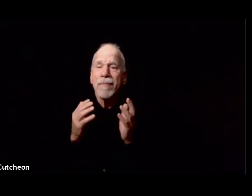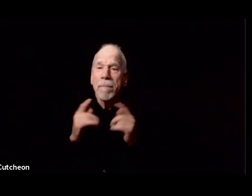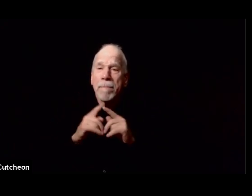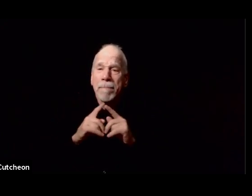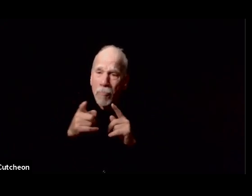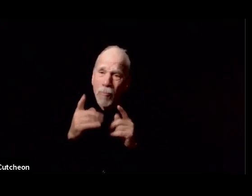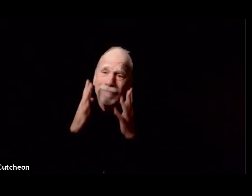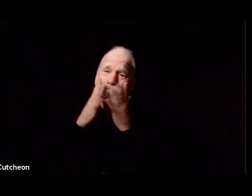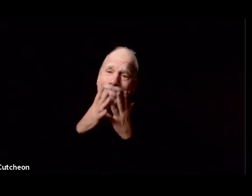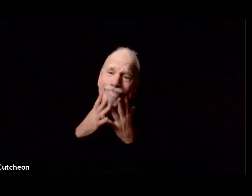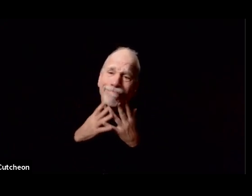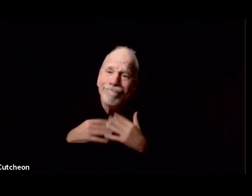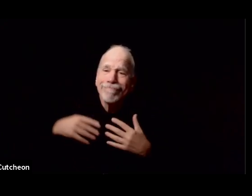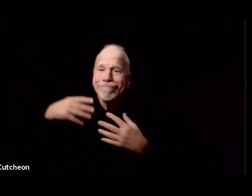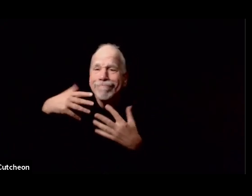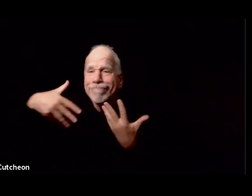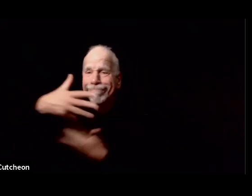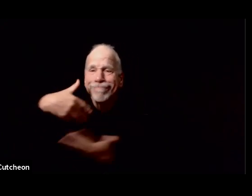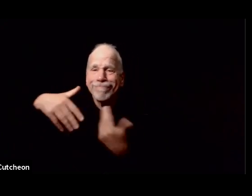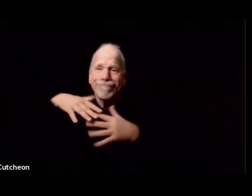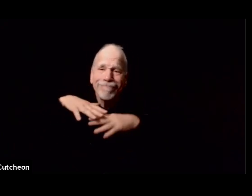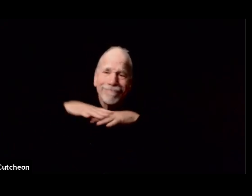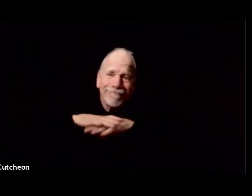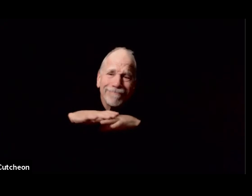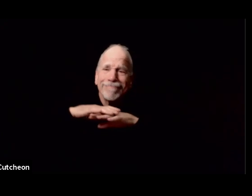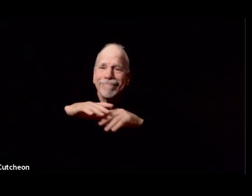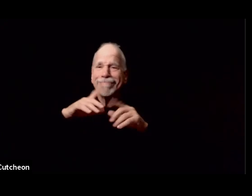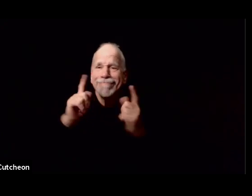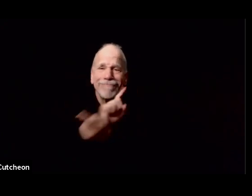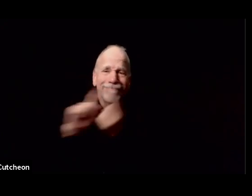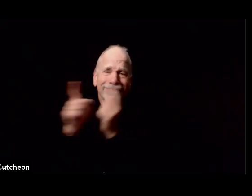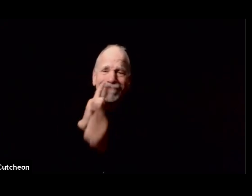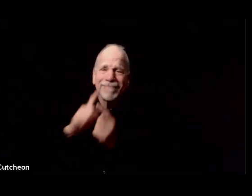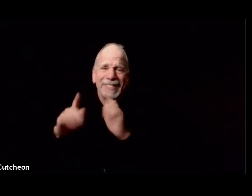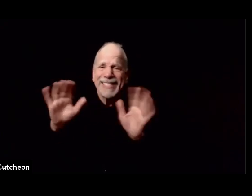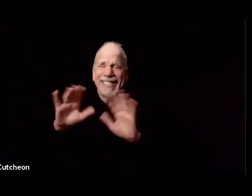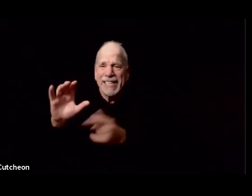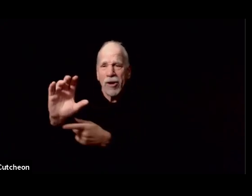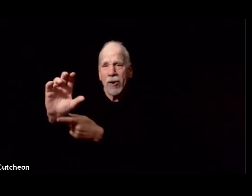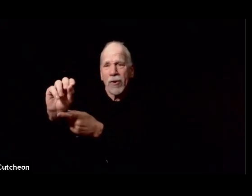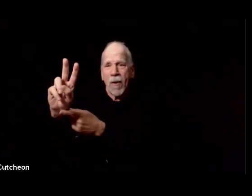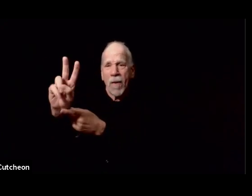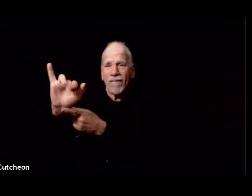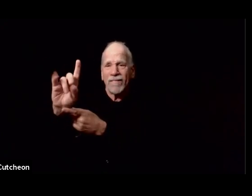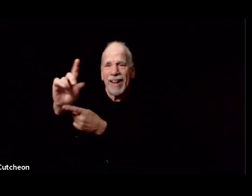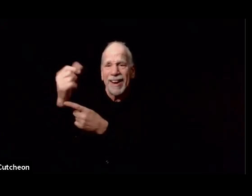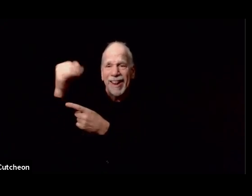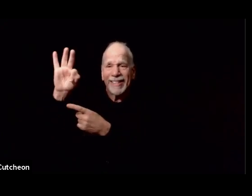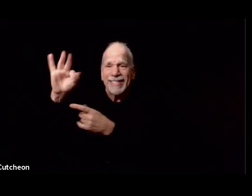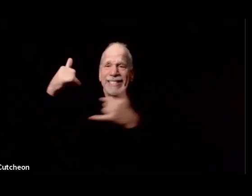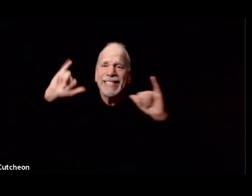things you can do to reduce your risk and the risk to other